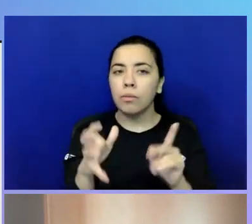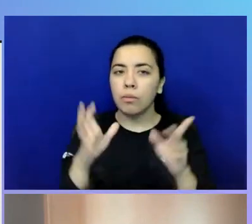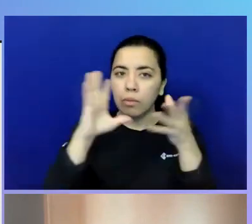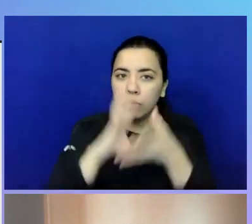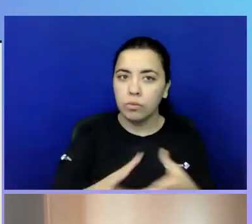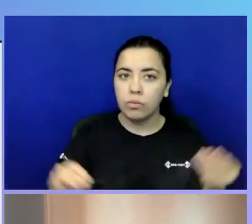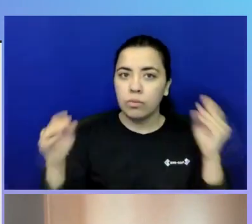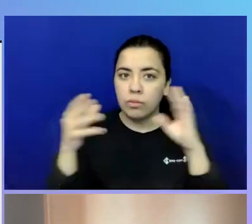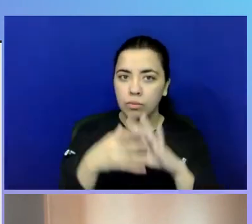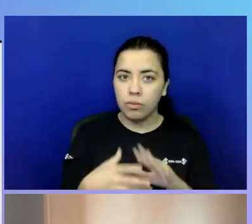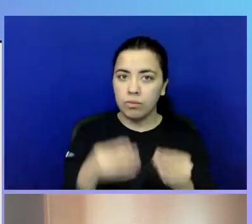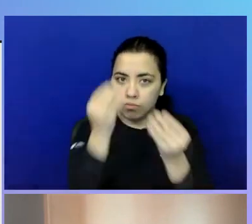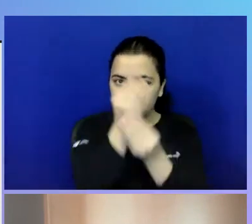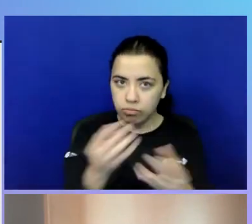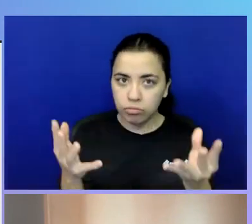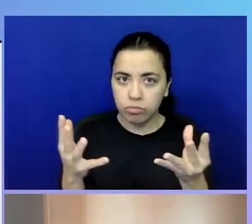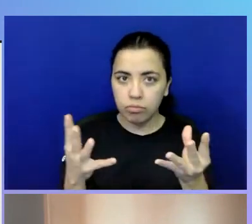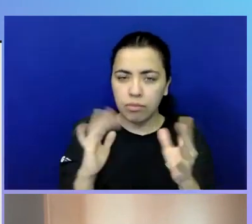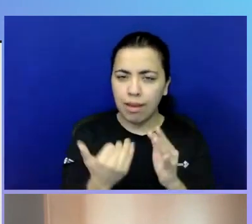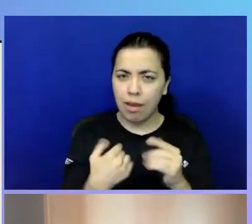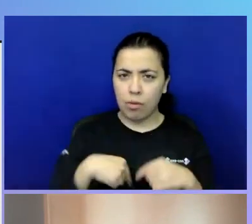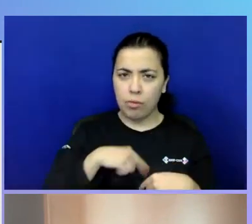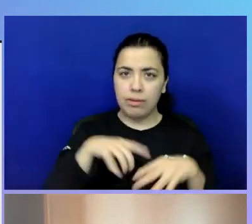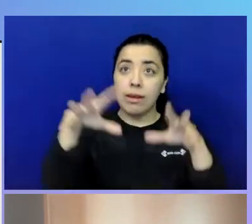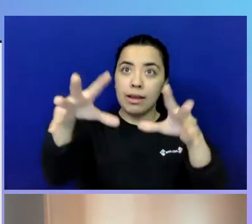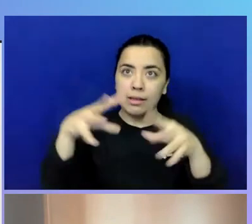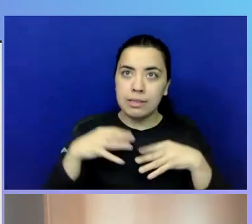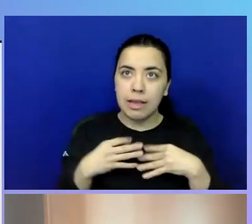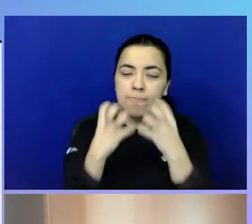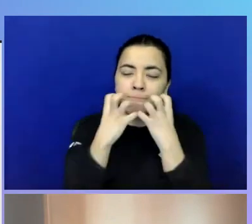story of how we embraced accessibility at its core from